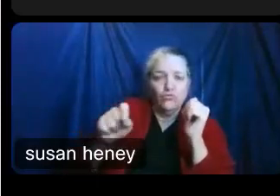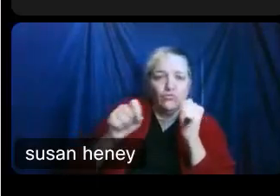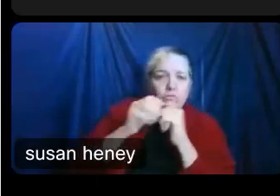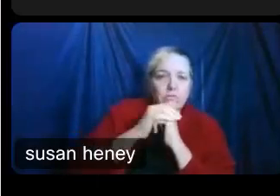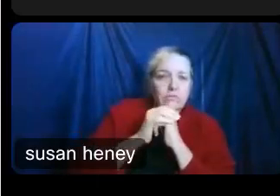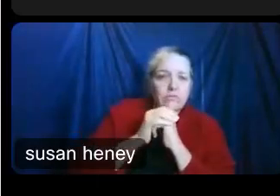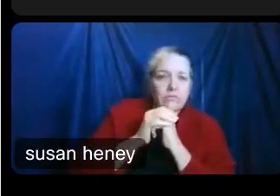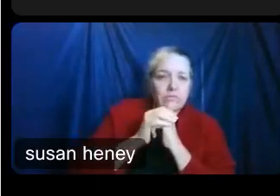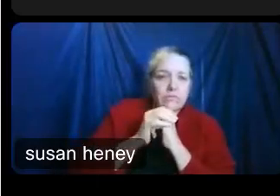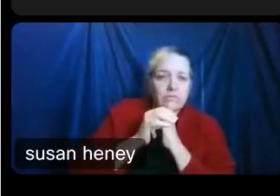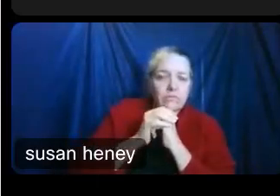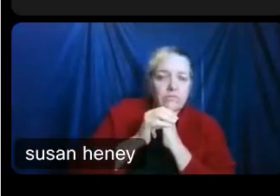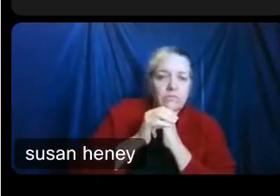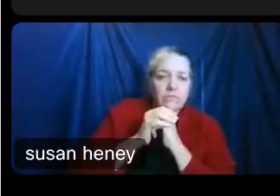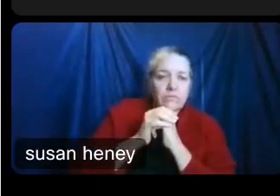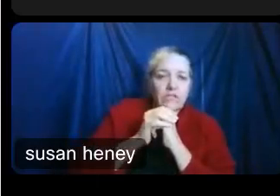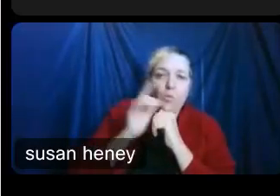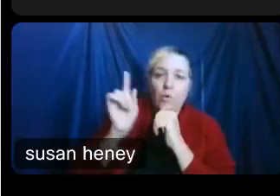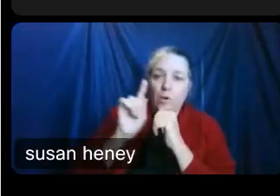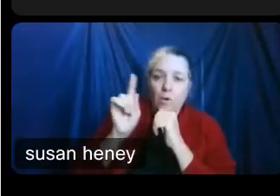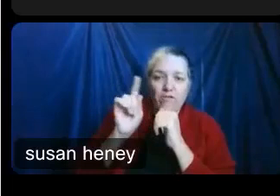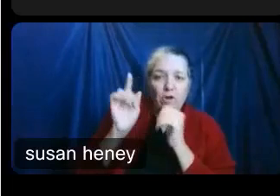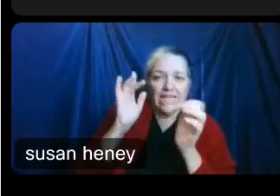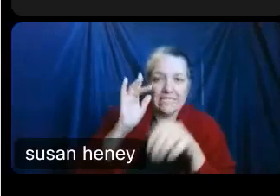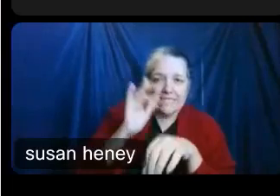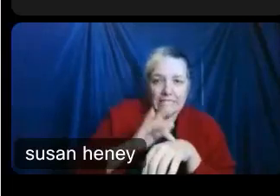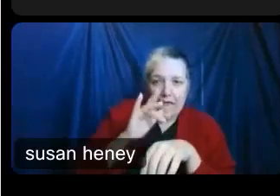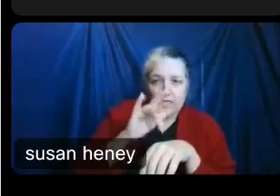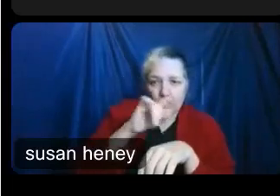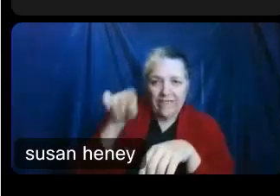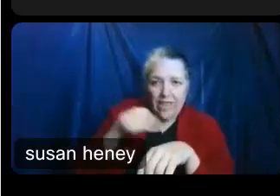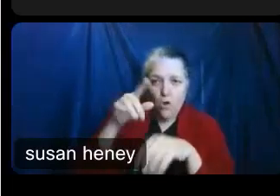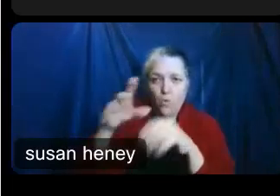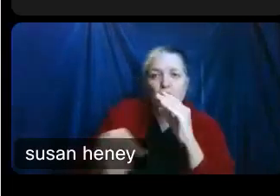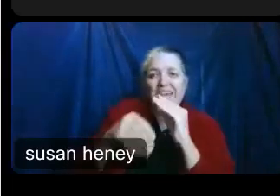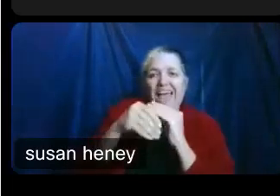Anything that this touches or encompasses would then be added to my map and then populate